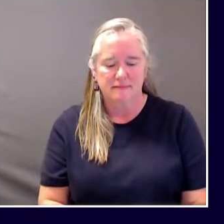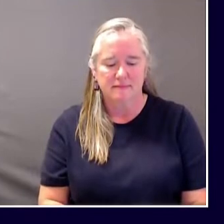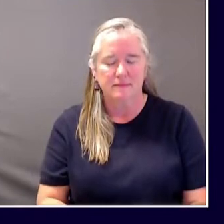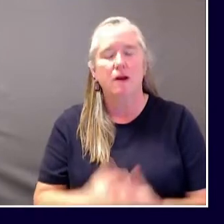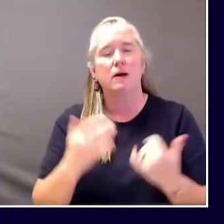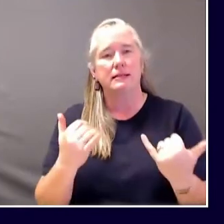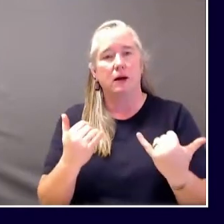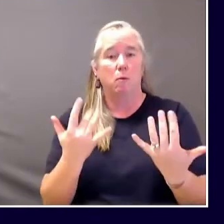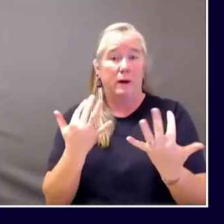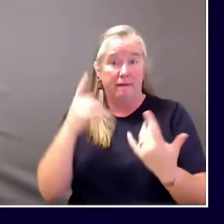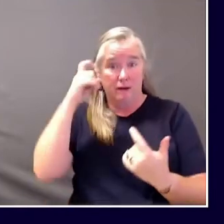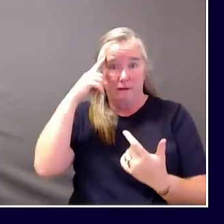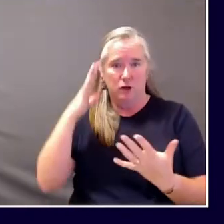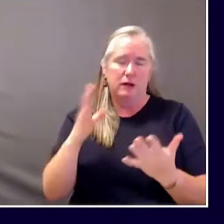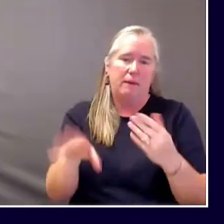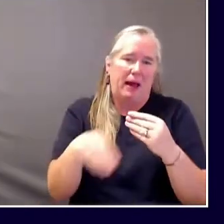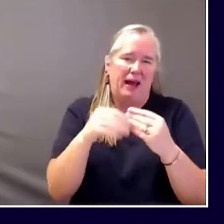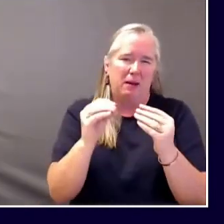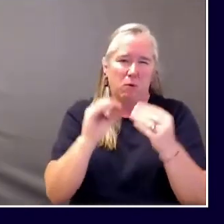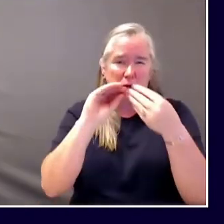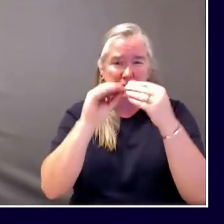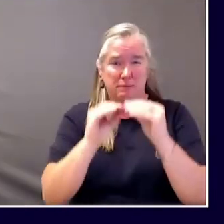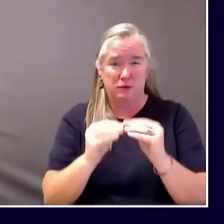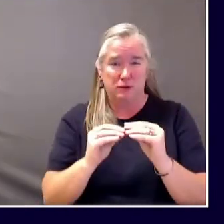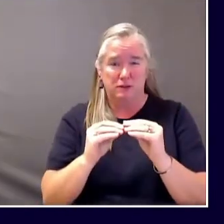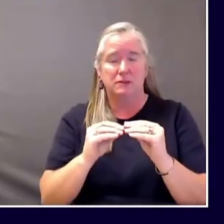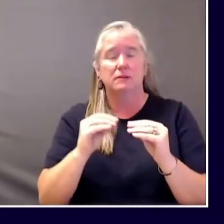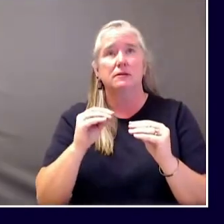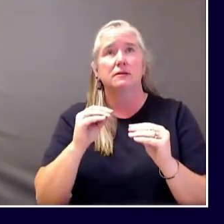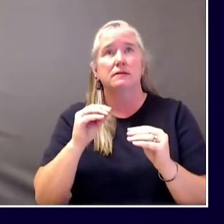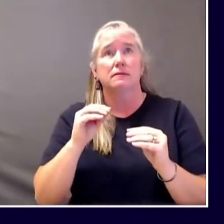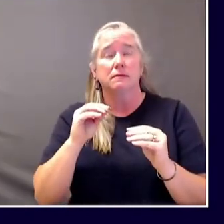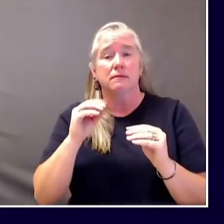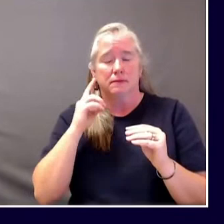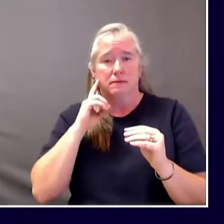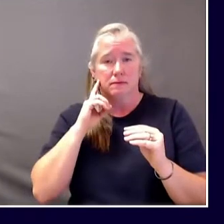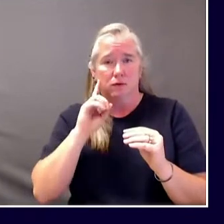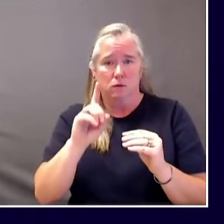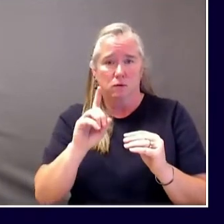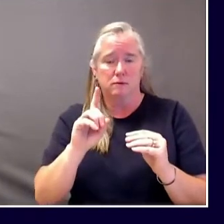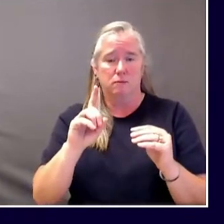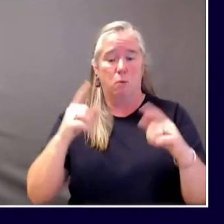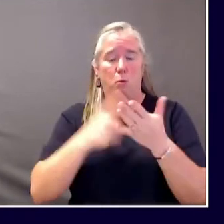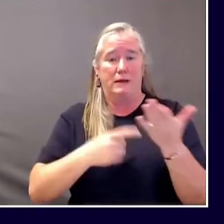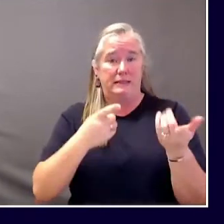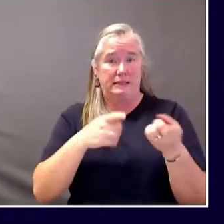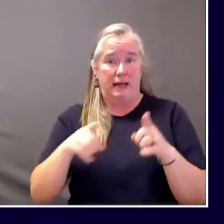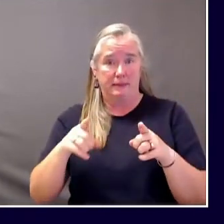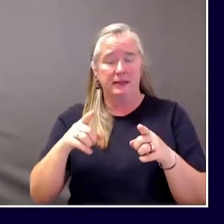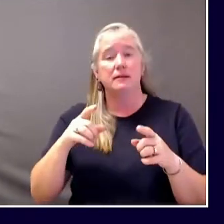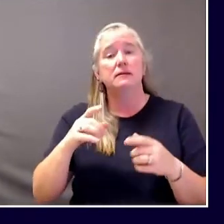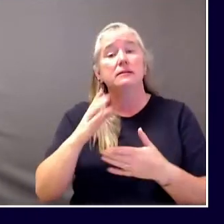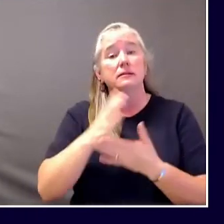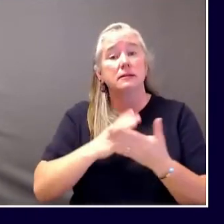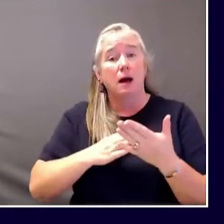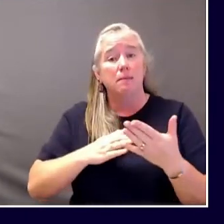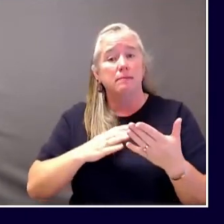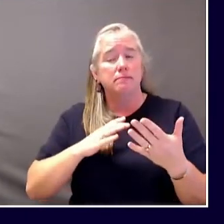little bit more data on some of the other aspects